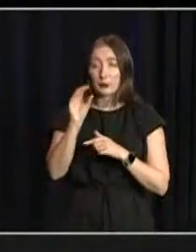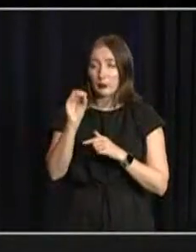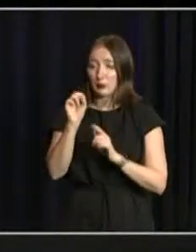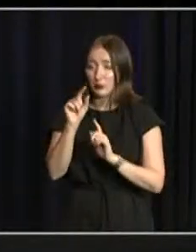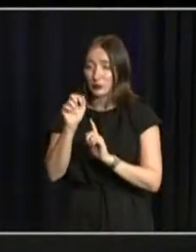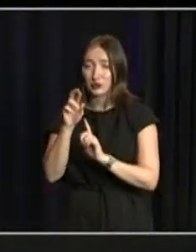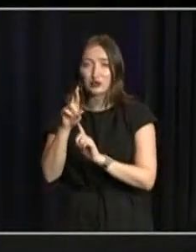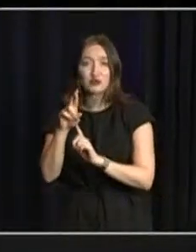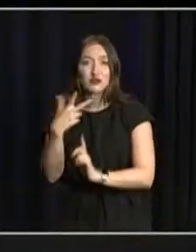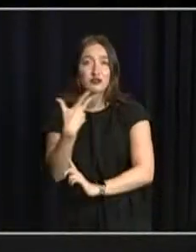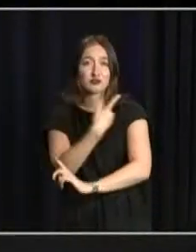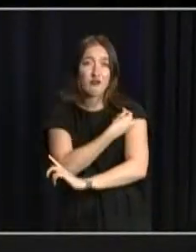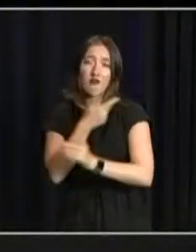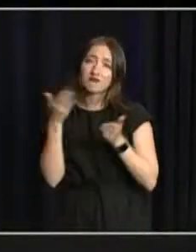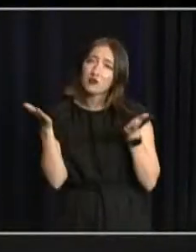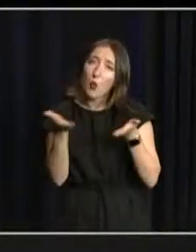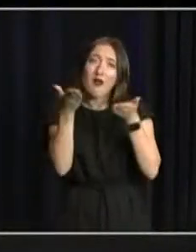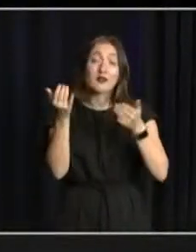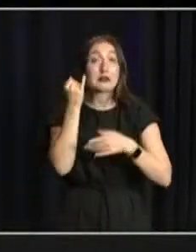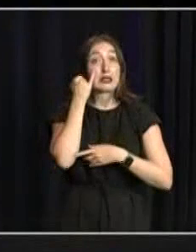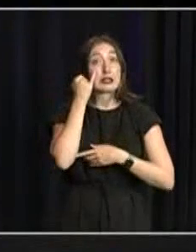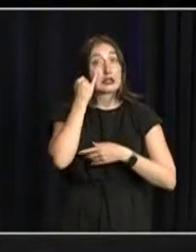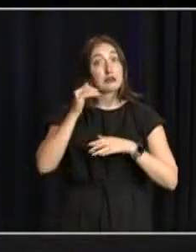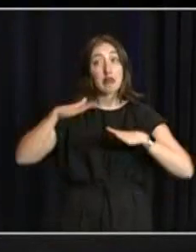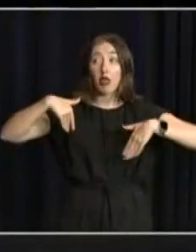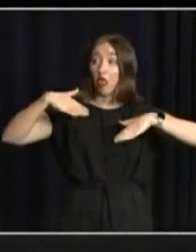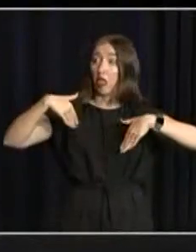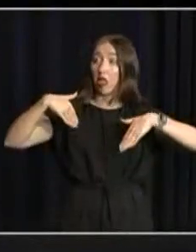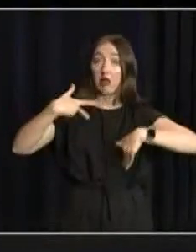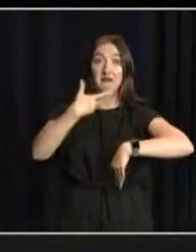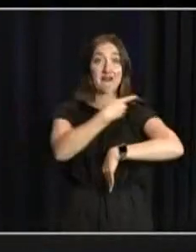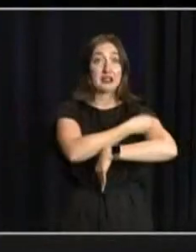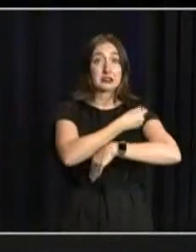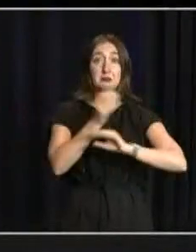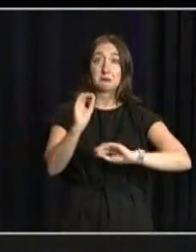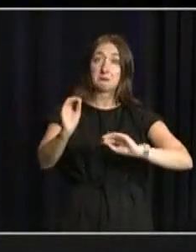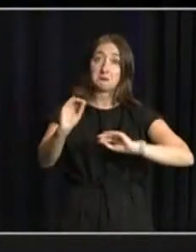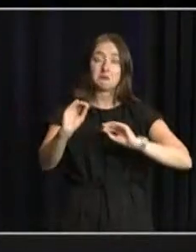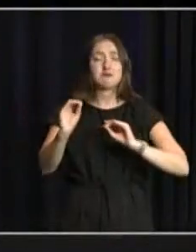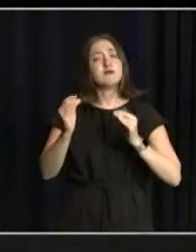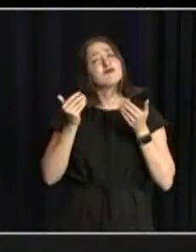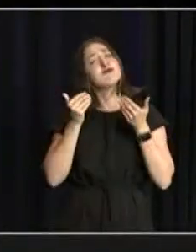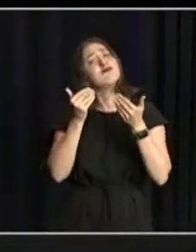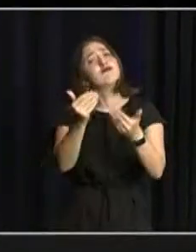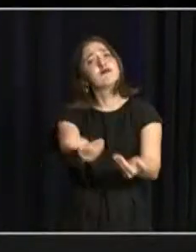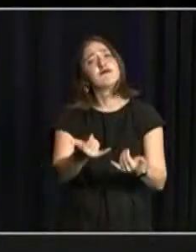not had one before and let's just hope people out there that refuse to get it.